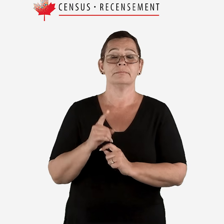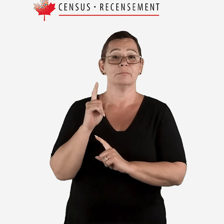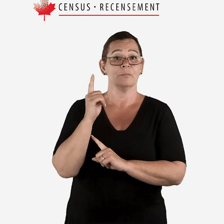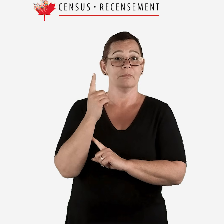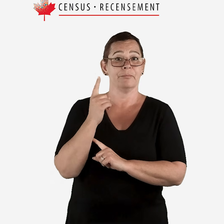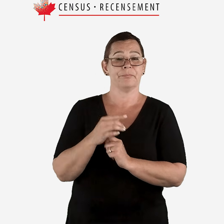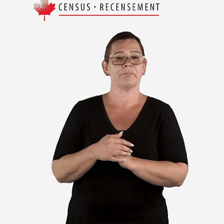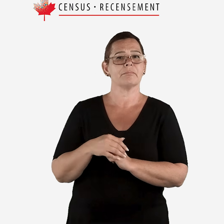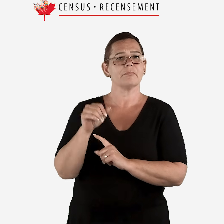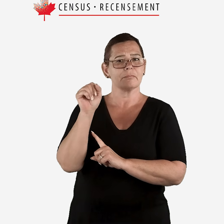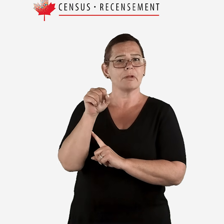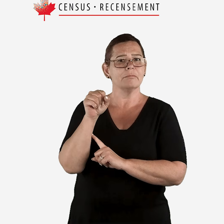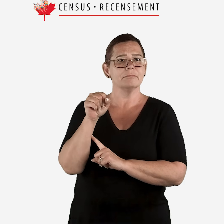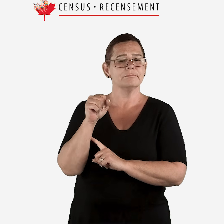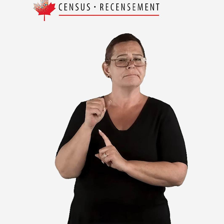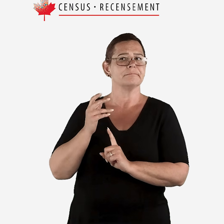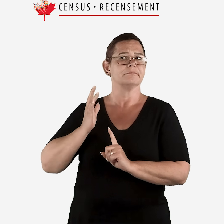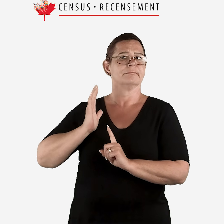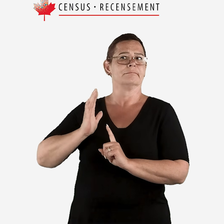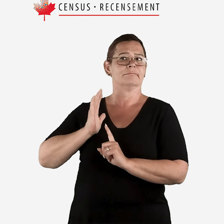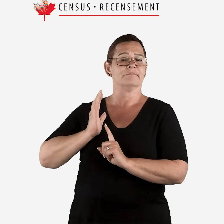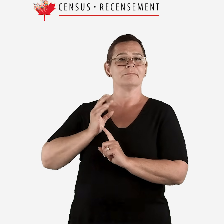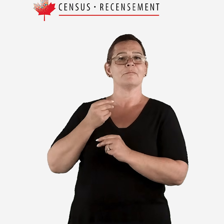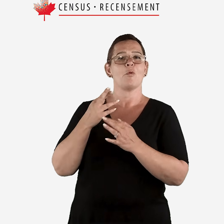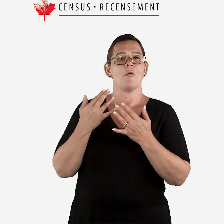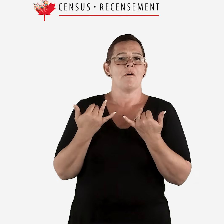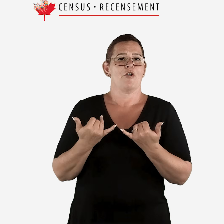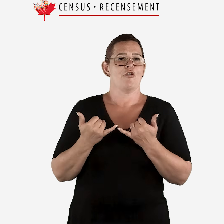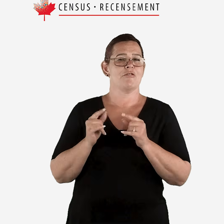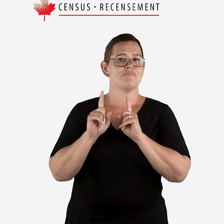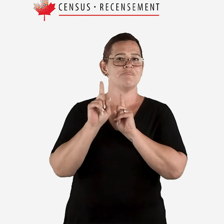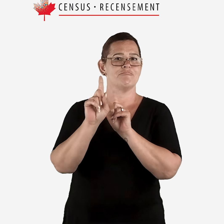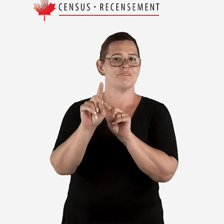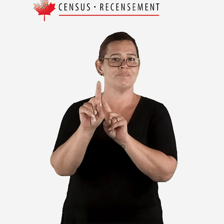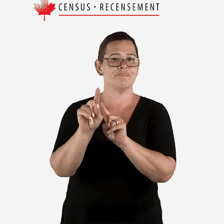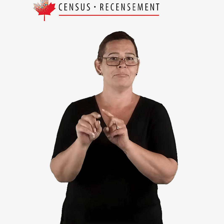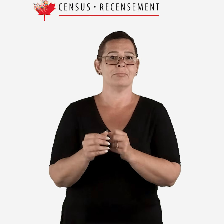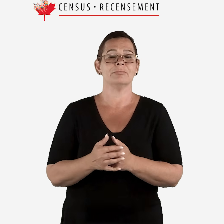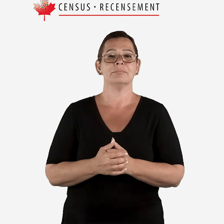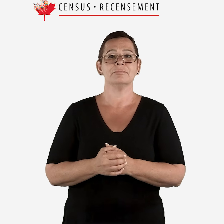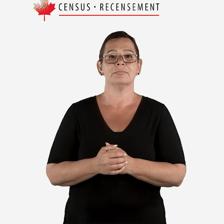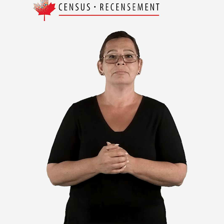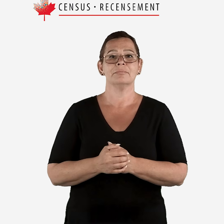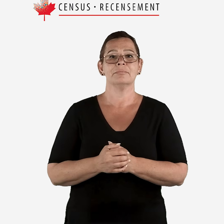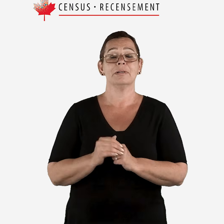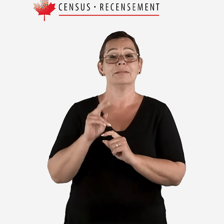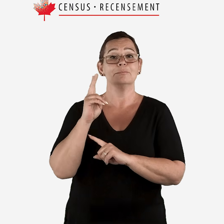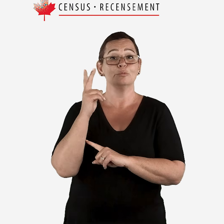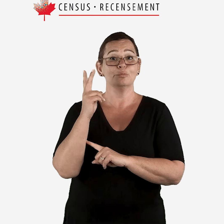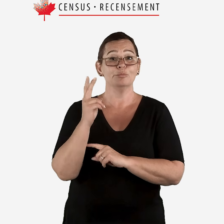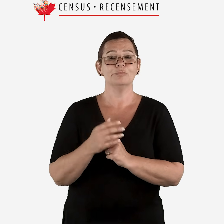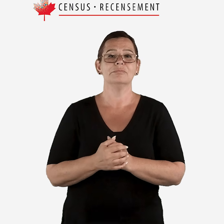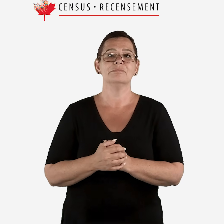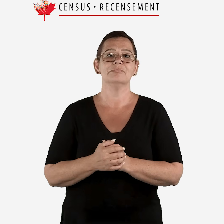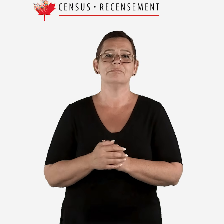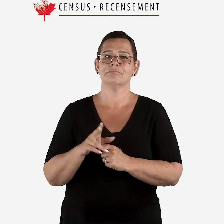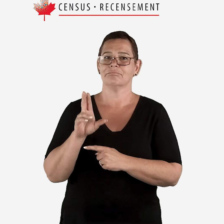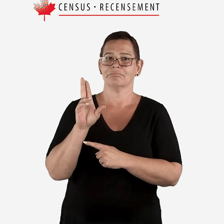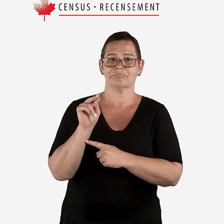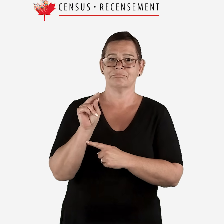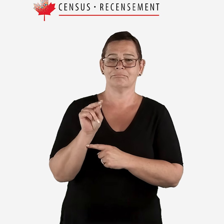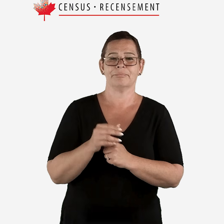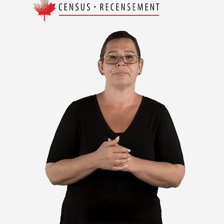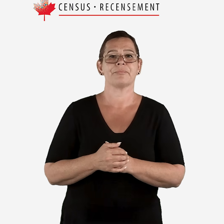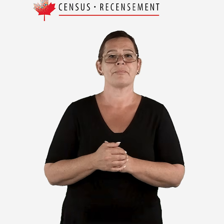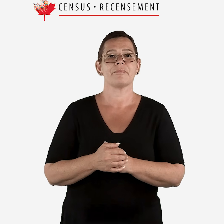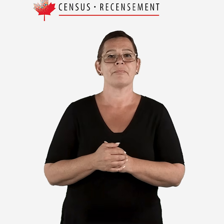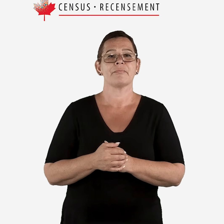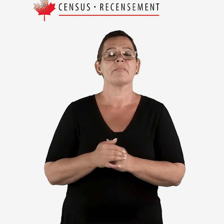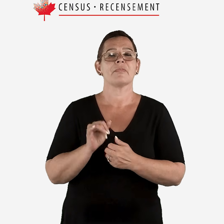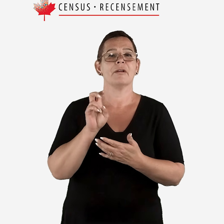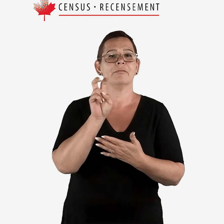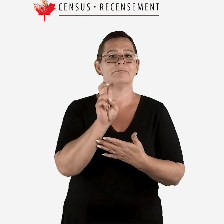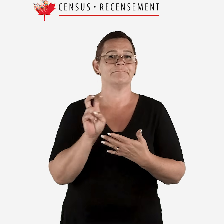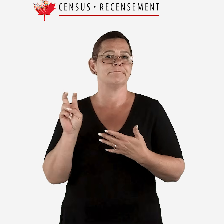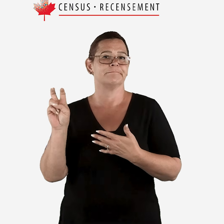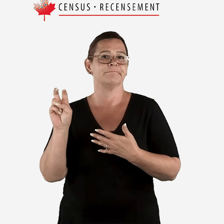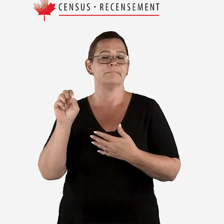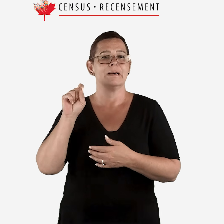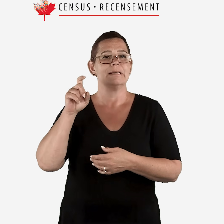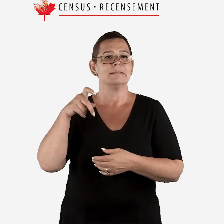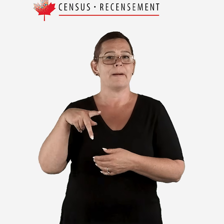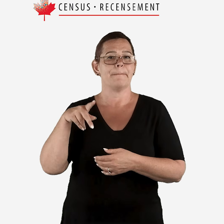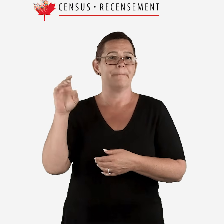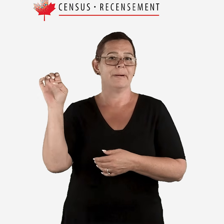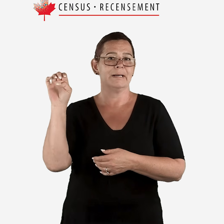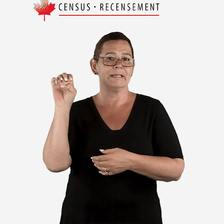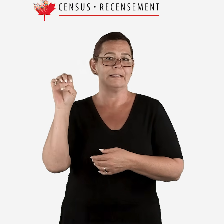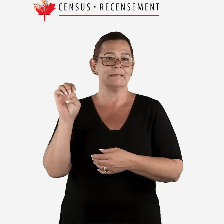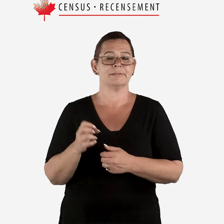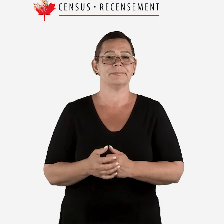Response option 1: Yes (previously or currently attending) Response option 2: No. Go to Step E